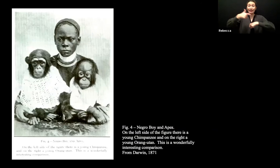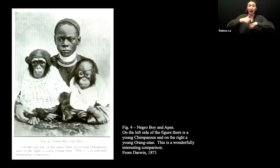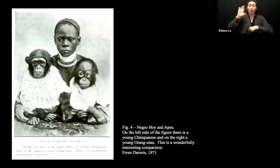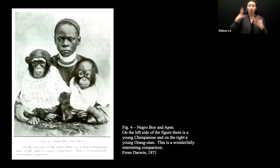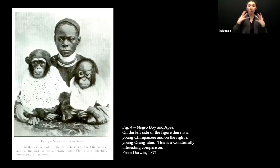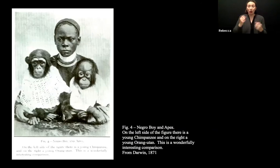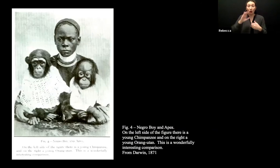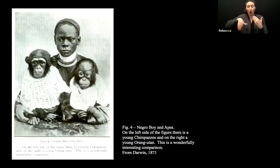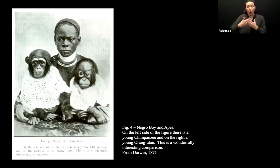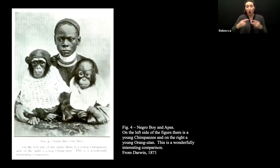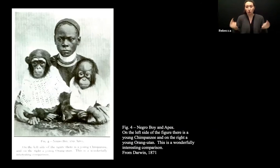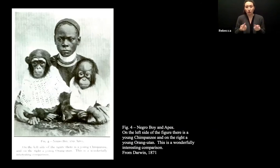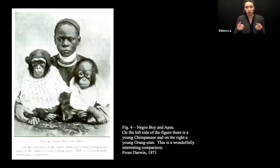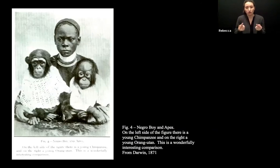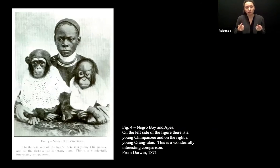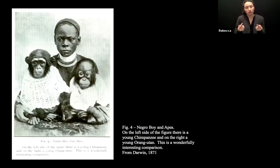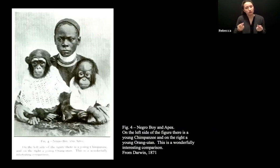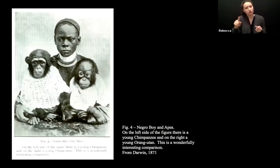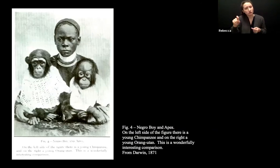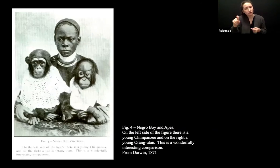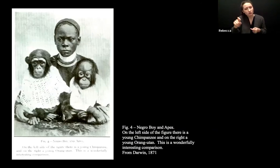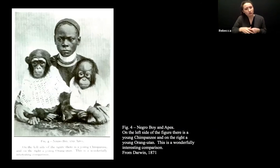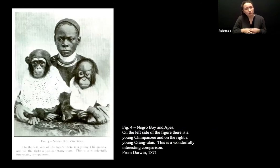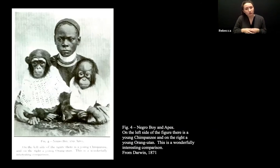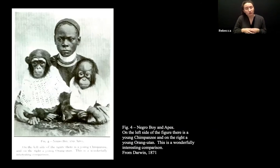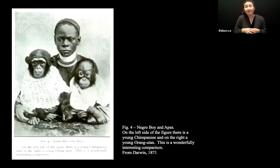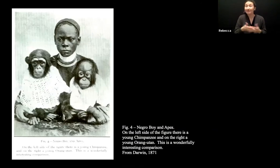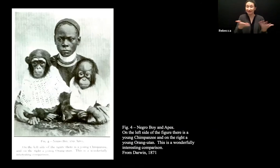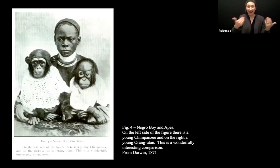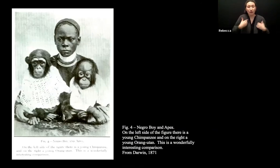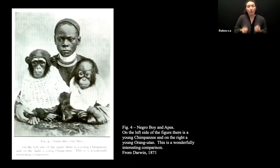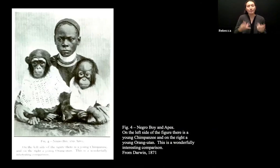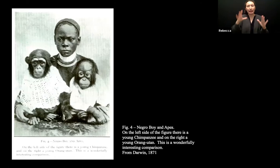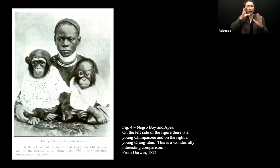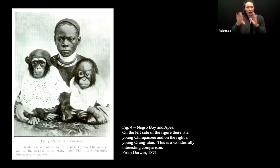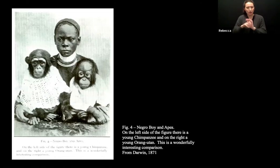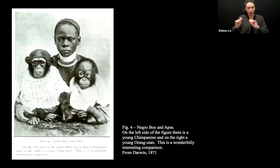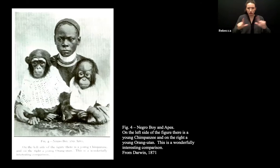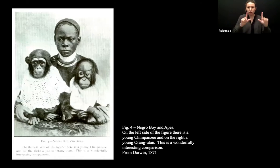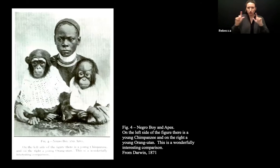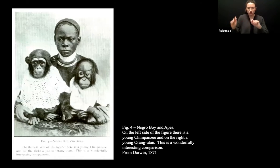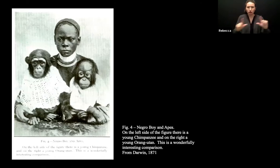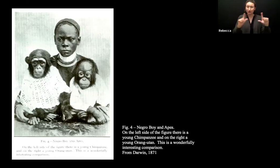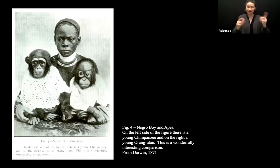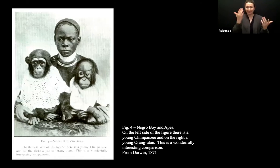he said that, this, this father, this other 16 year old boy, Charles Hedge he raised his